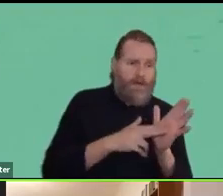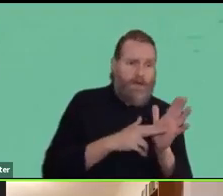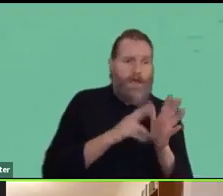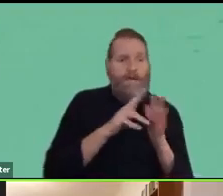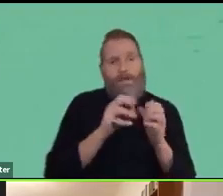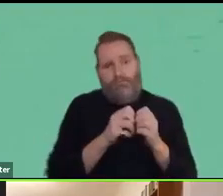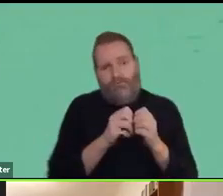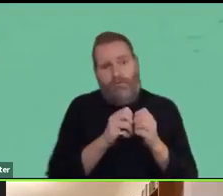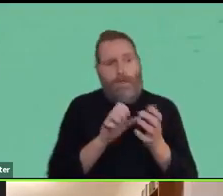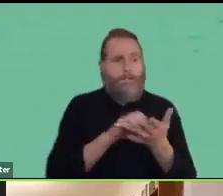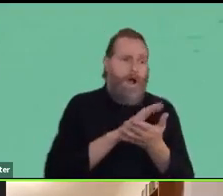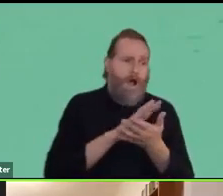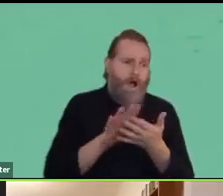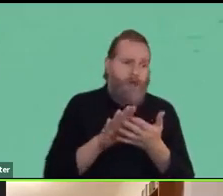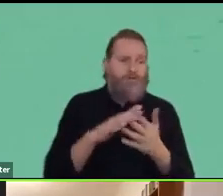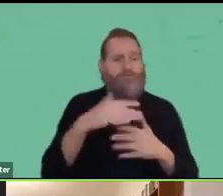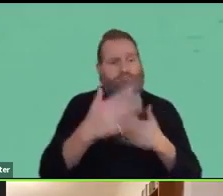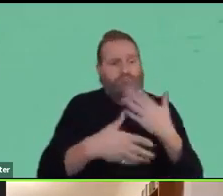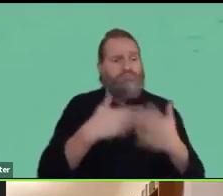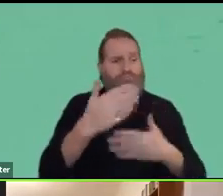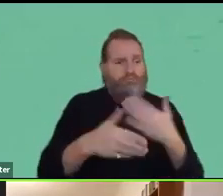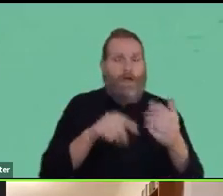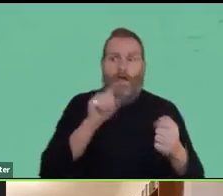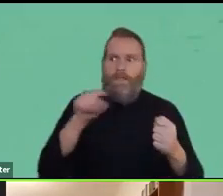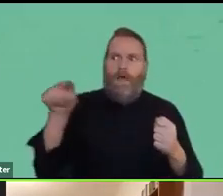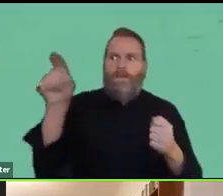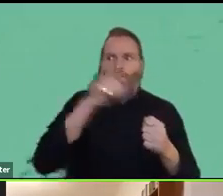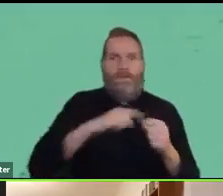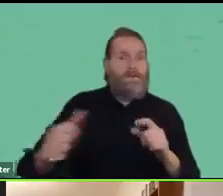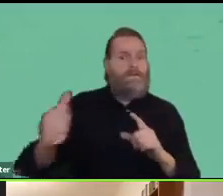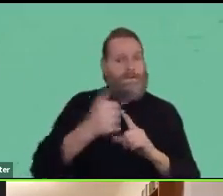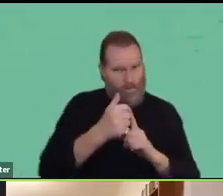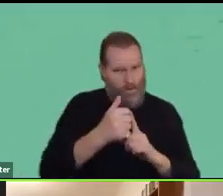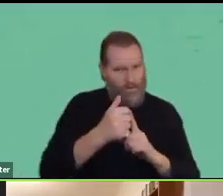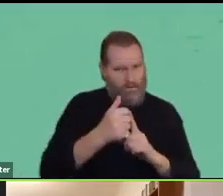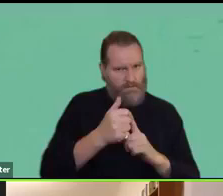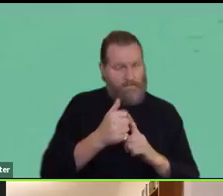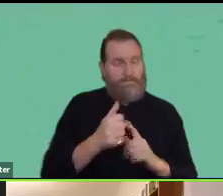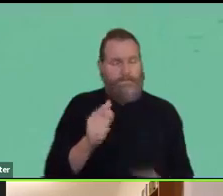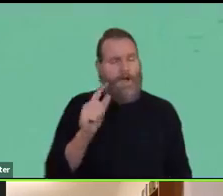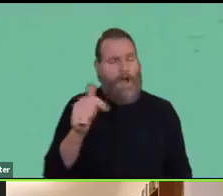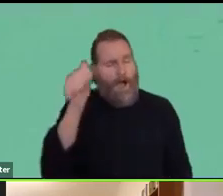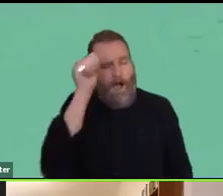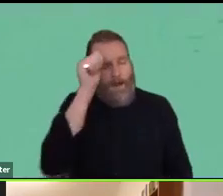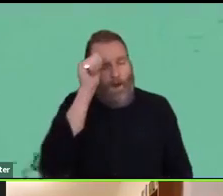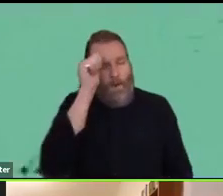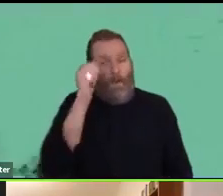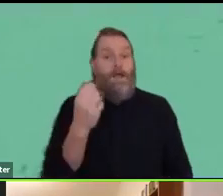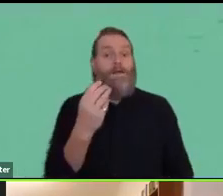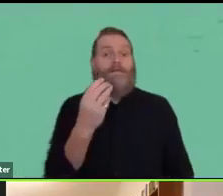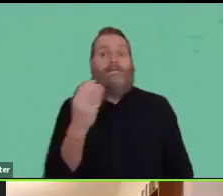all public sector unions um now I know that some unions are having similar debates to the ones